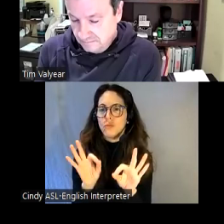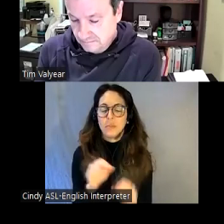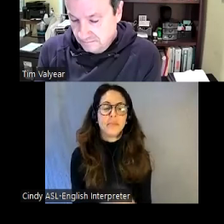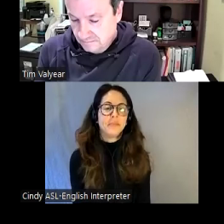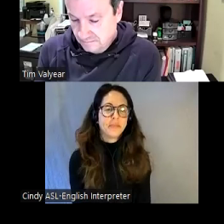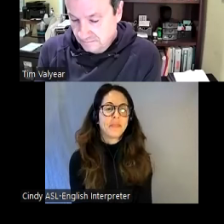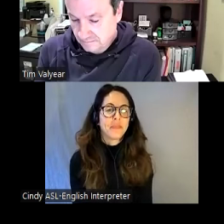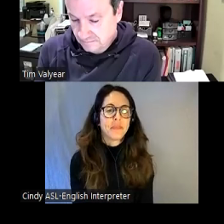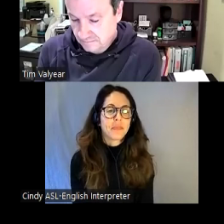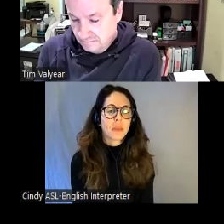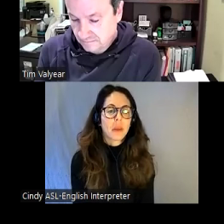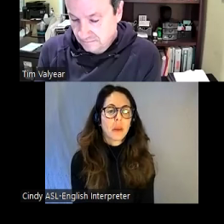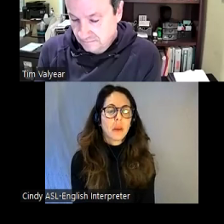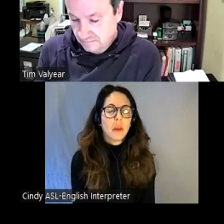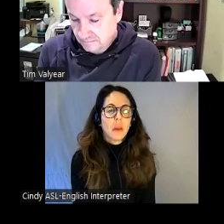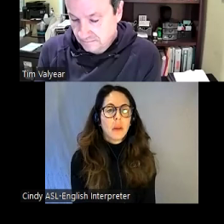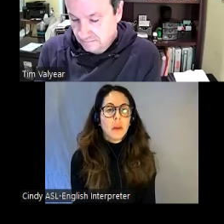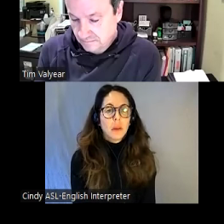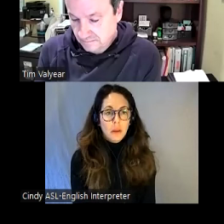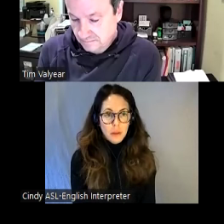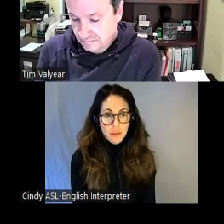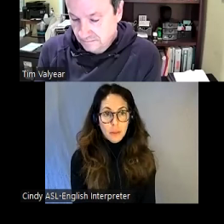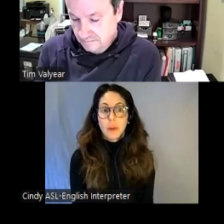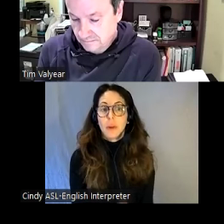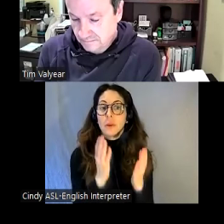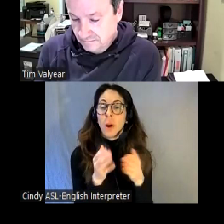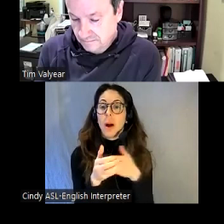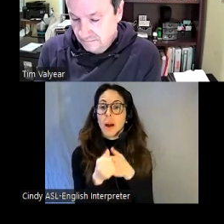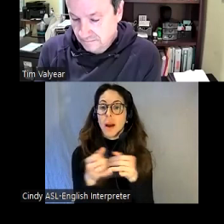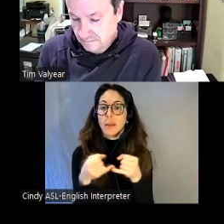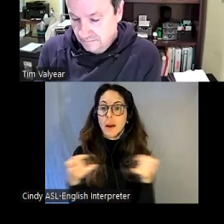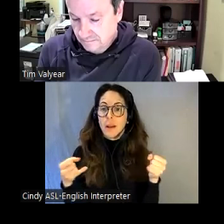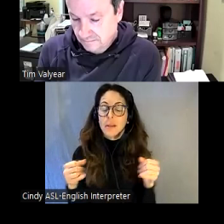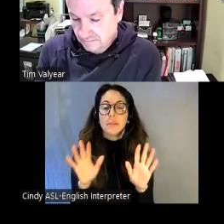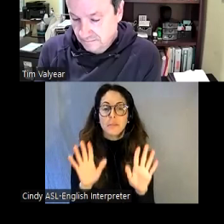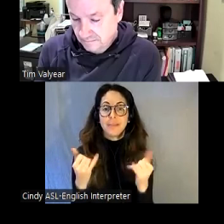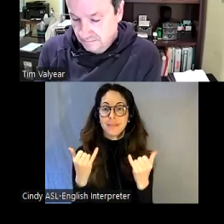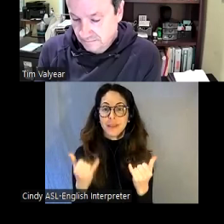captioning